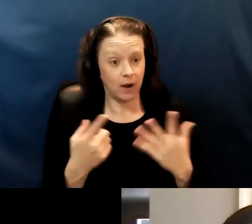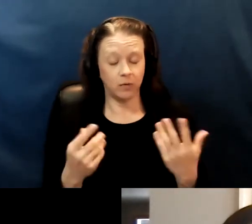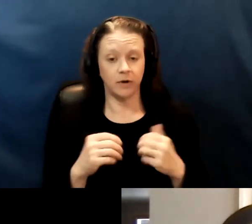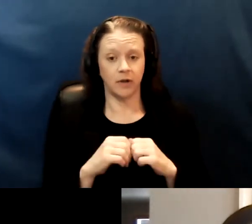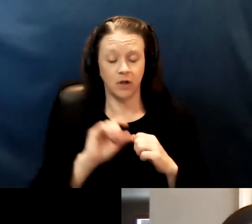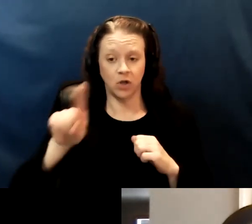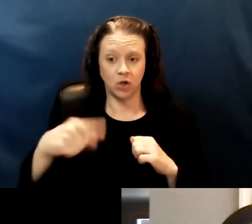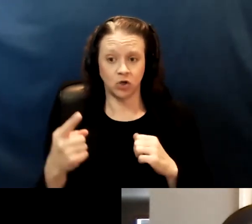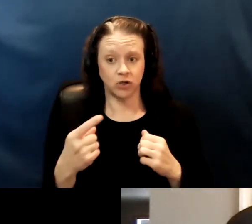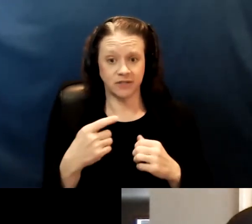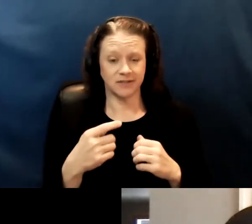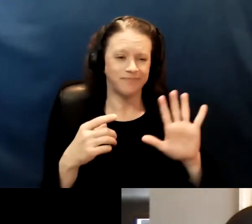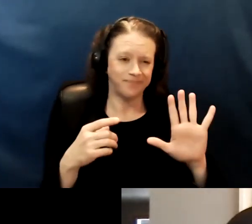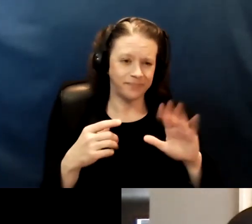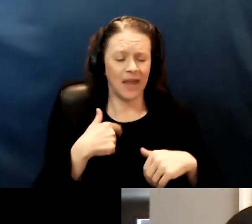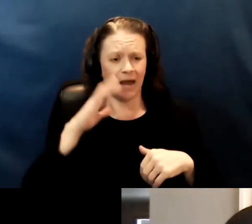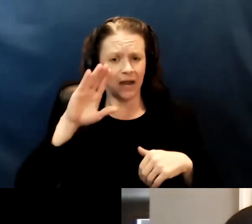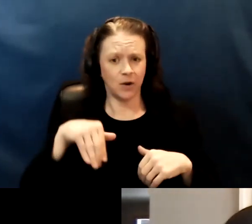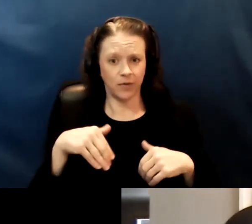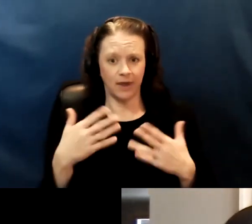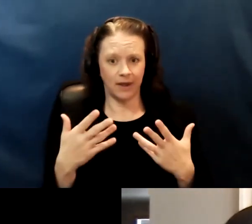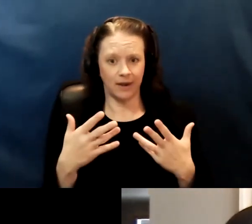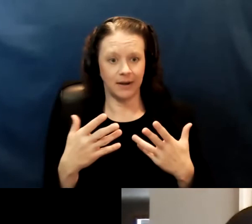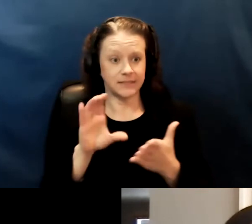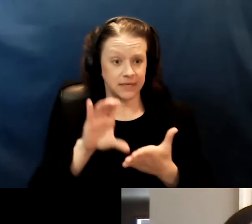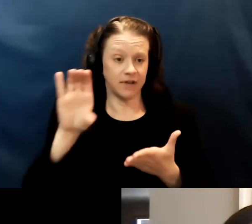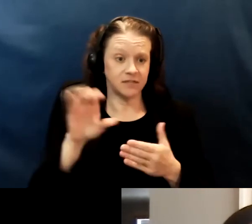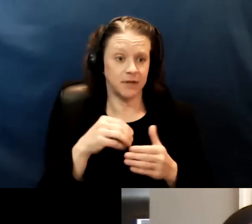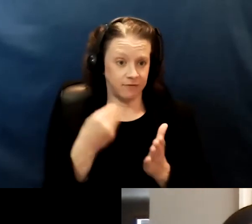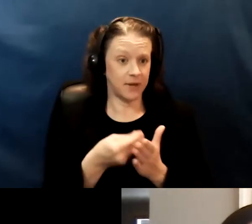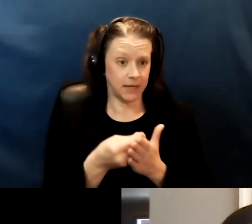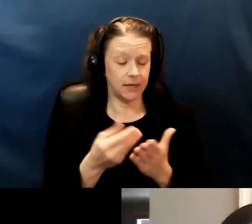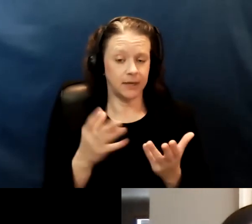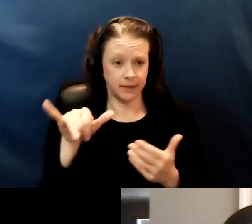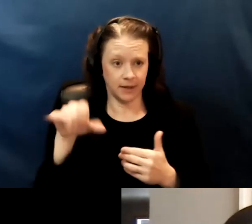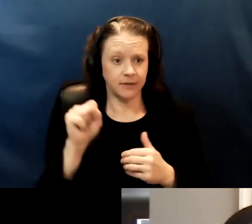that -- because I know it's an investment of money. But I think